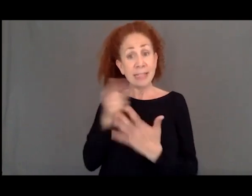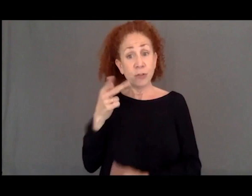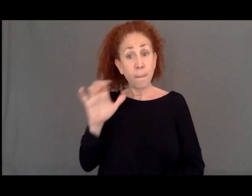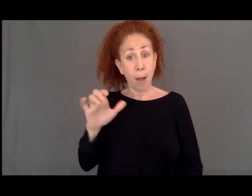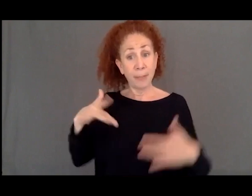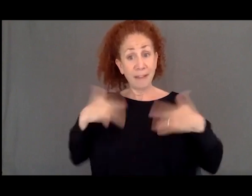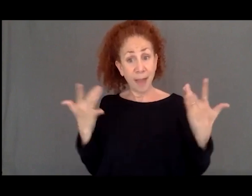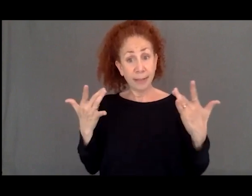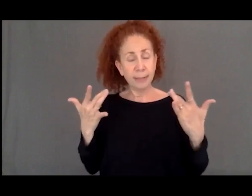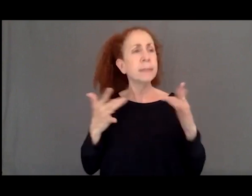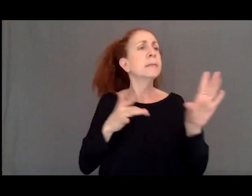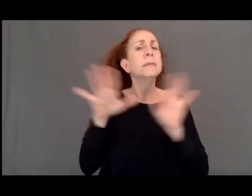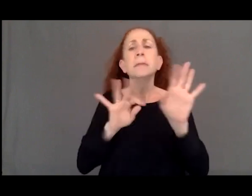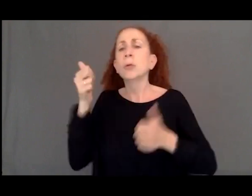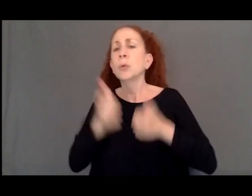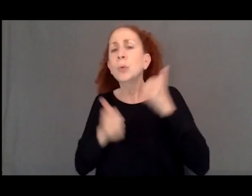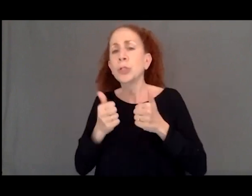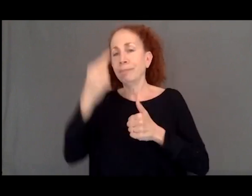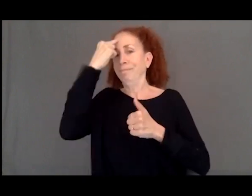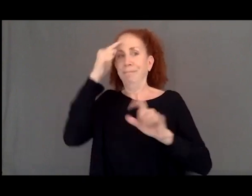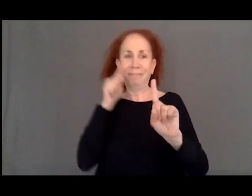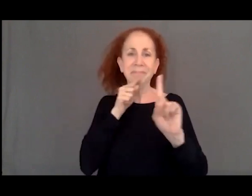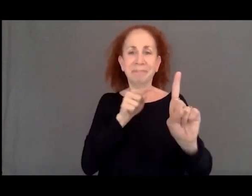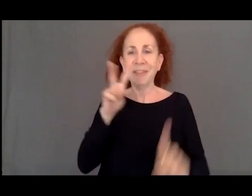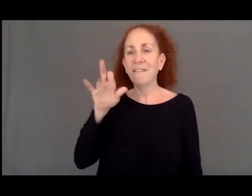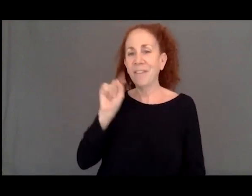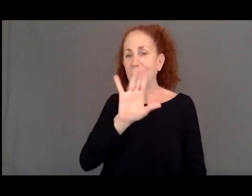we immediately thought of Viet and Veit's work